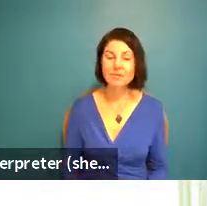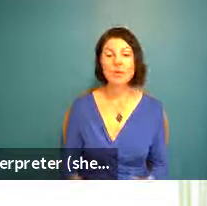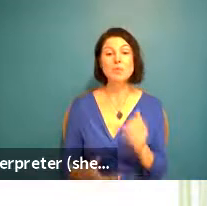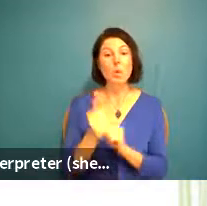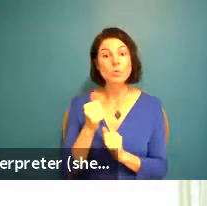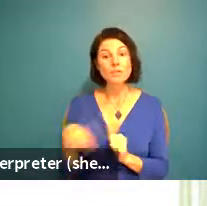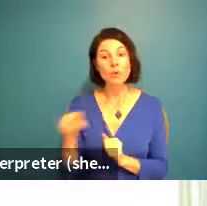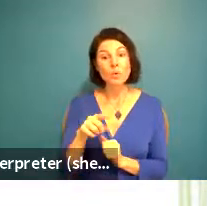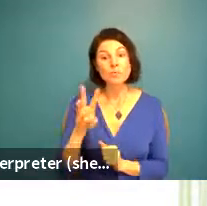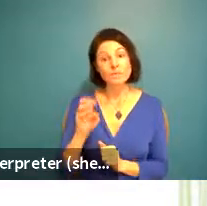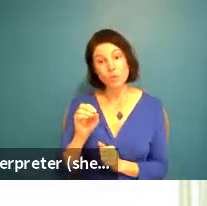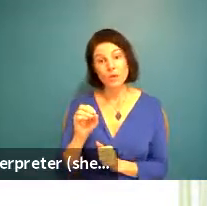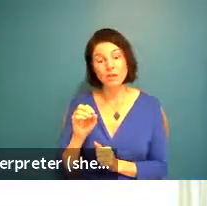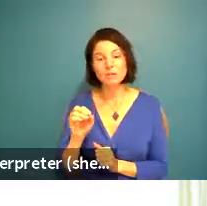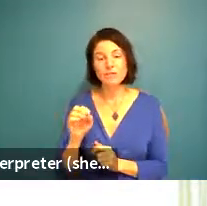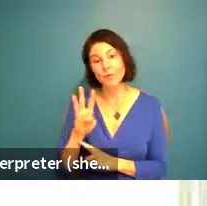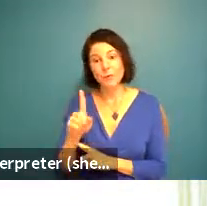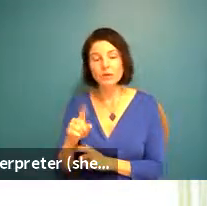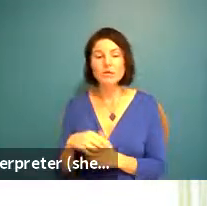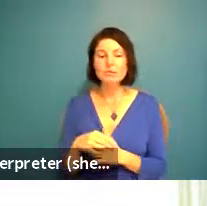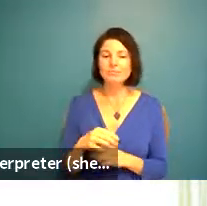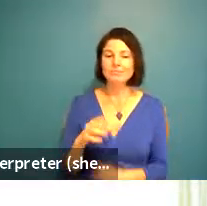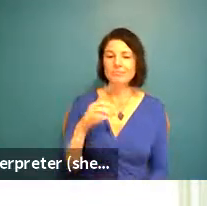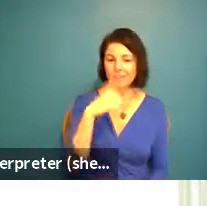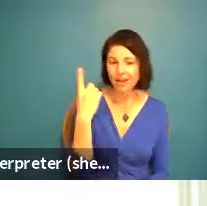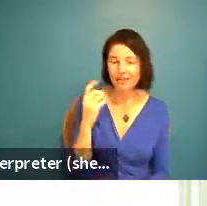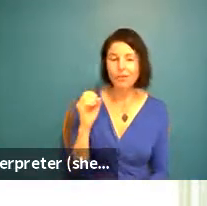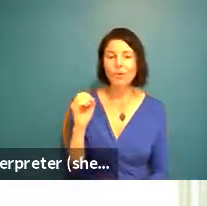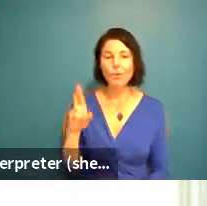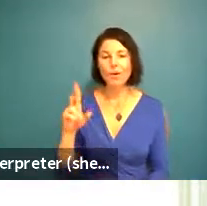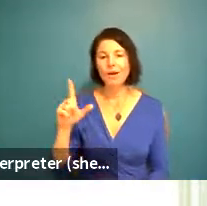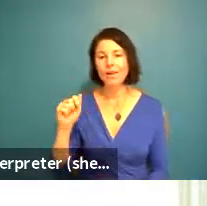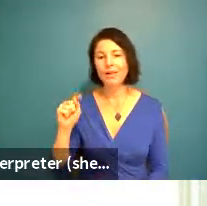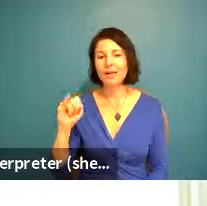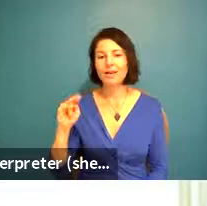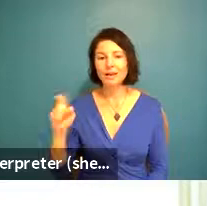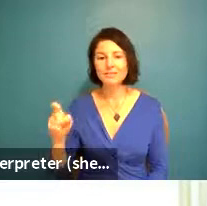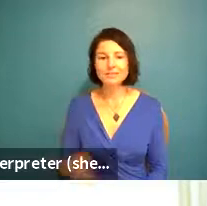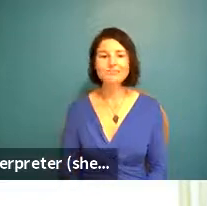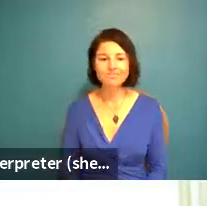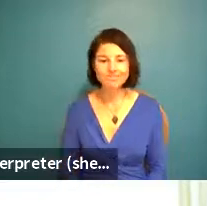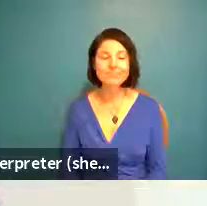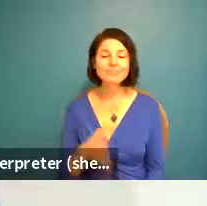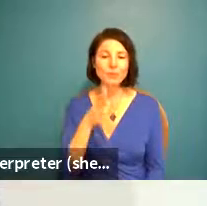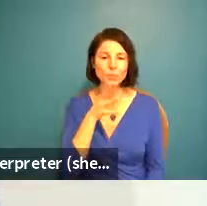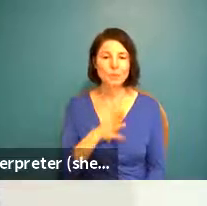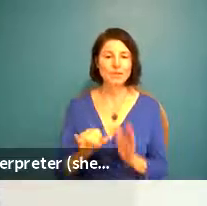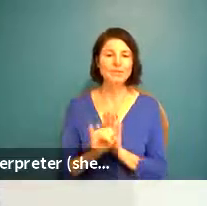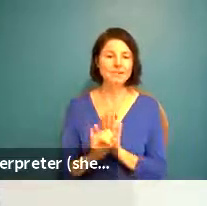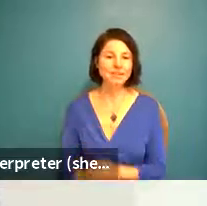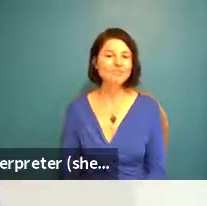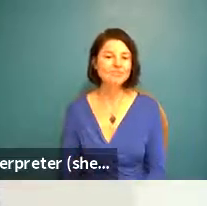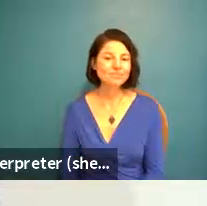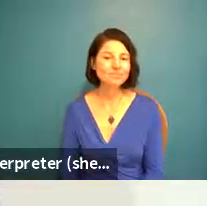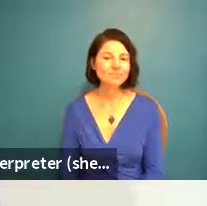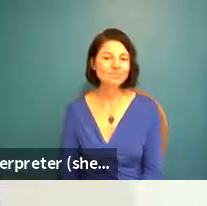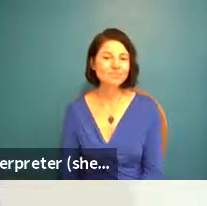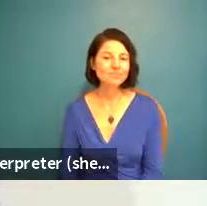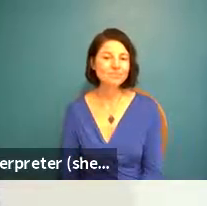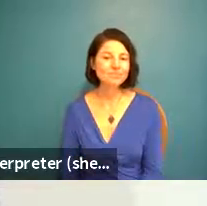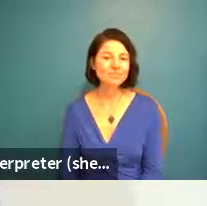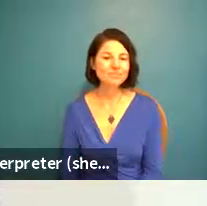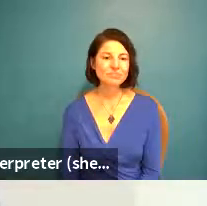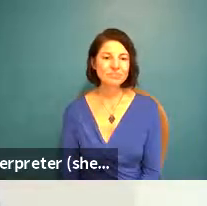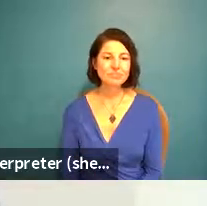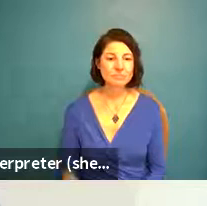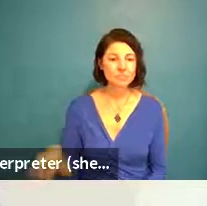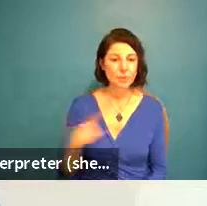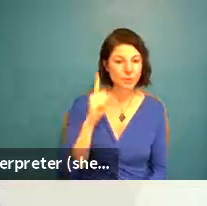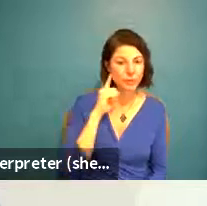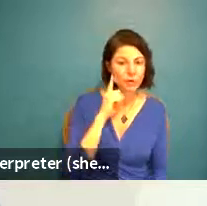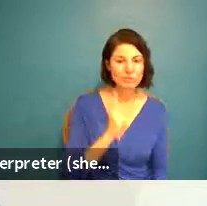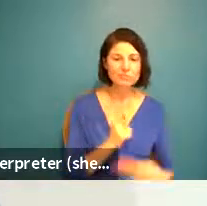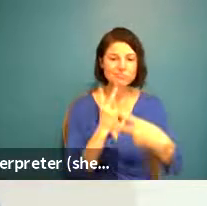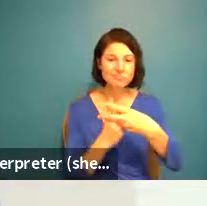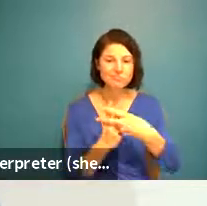Latinx. And, and women identified. I don't know if many of you have heard of the hashtag, SayTheirNames. This is a hashtag